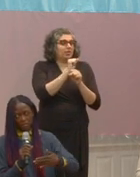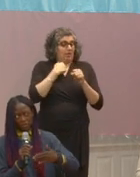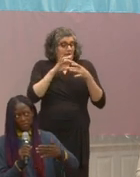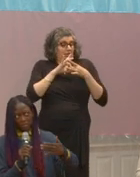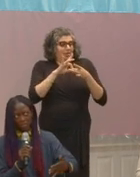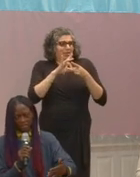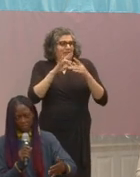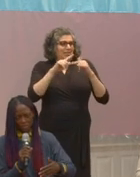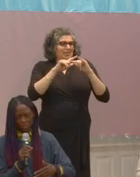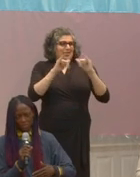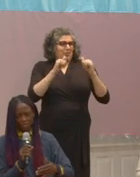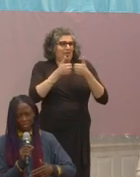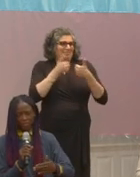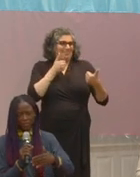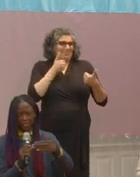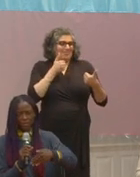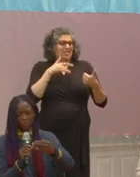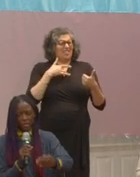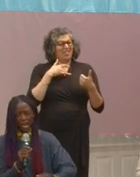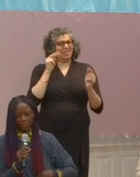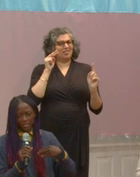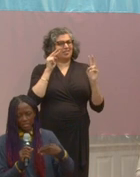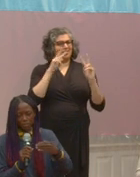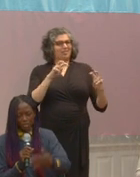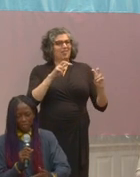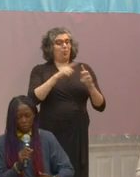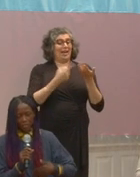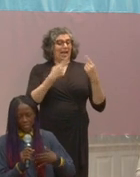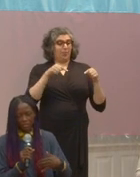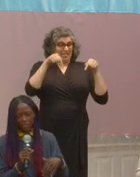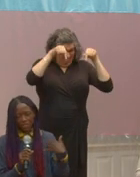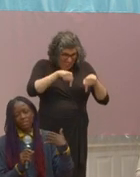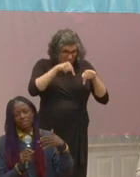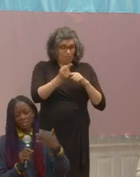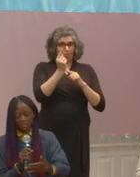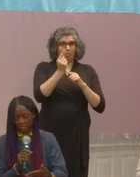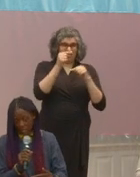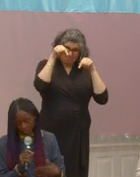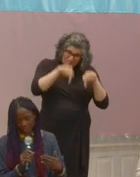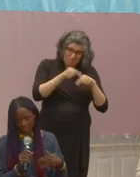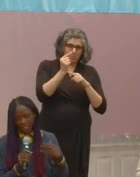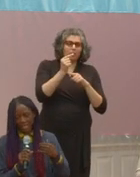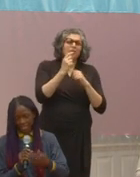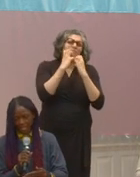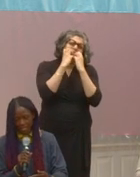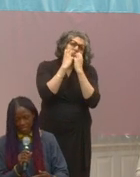and then also disconnected to because I feel like what happens in this present moment is, there was a sacred and scary saying,